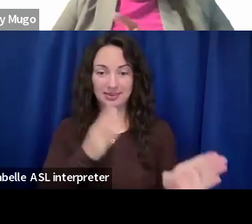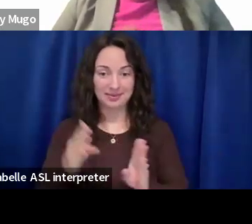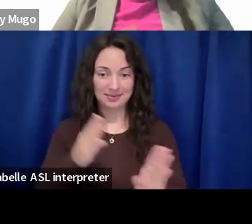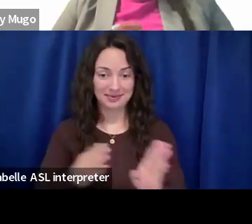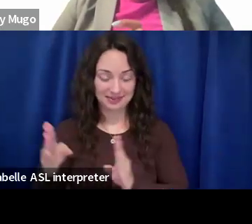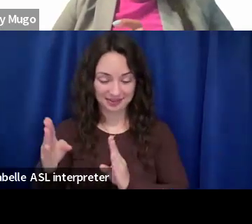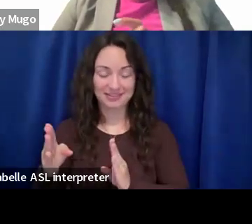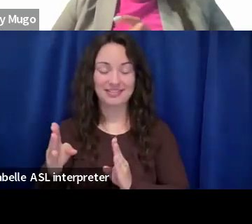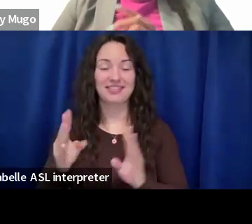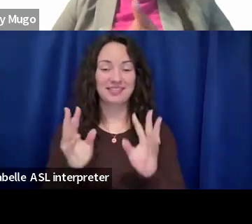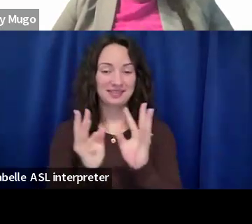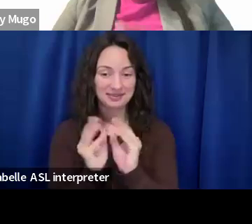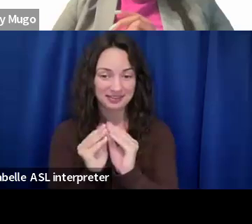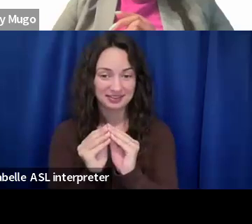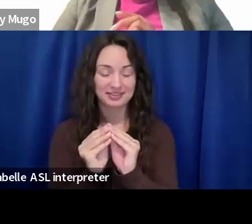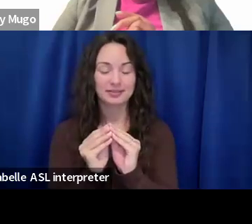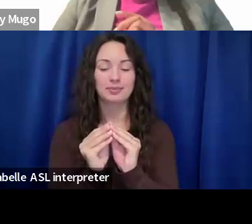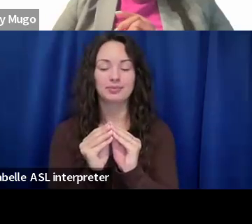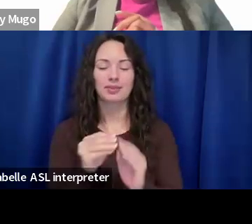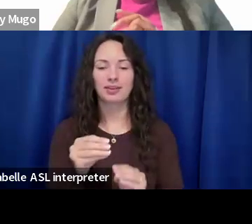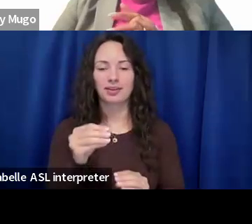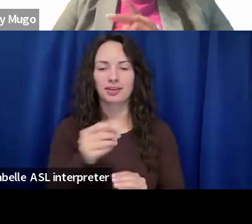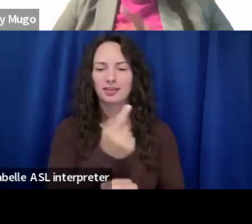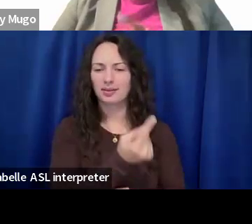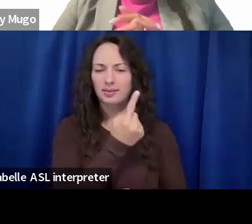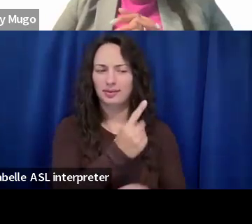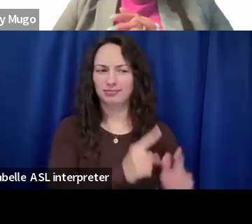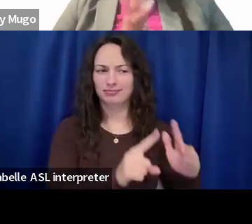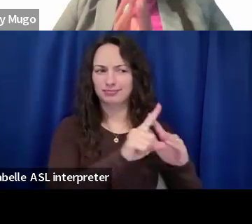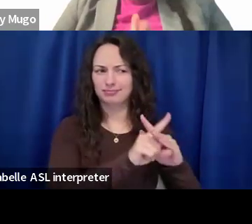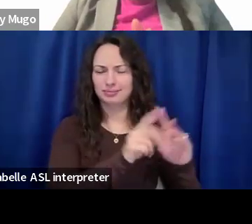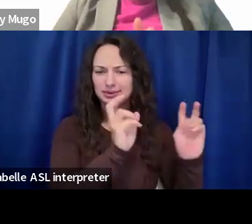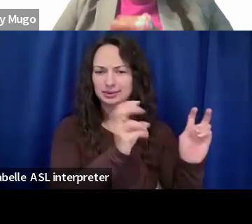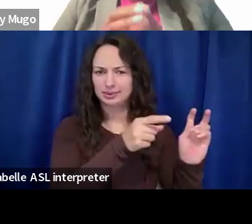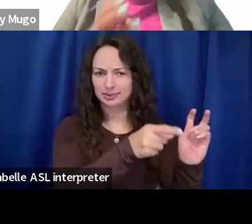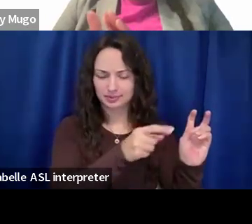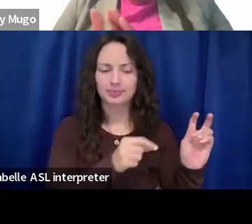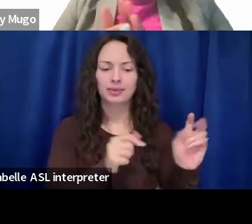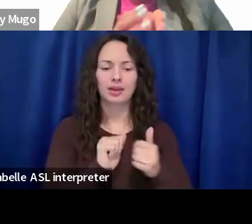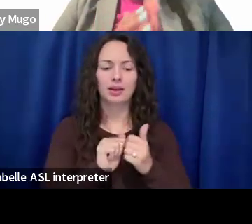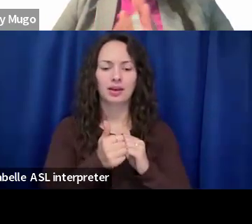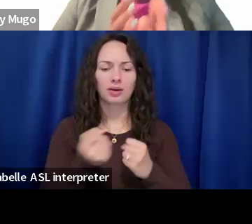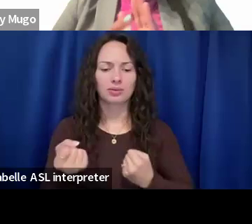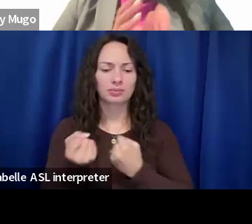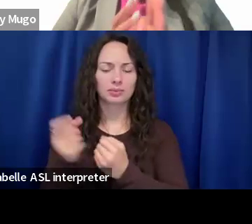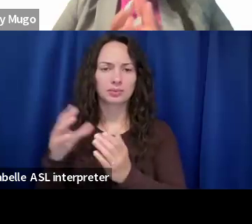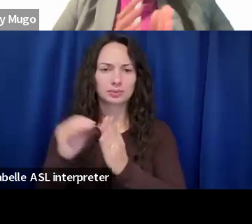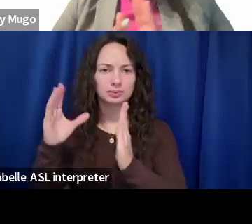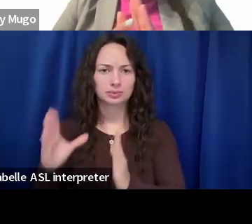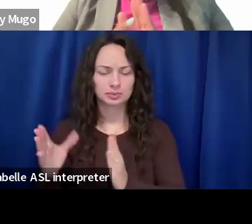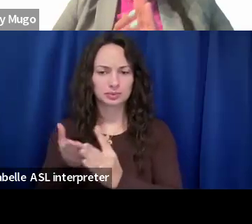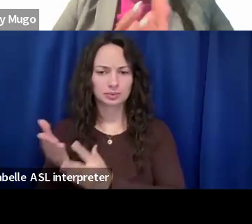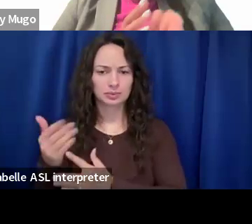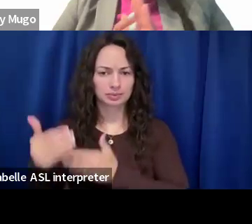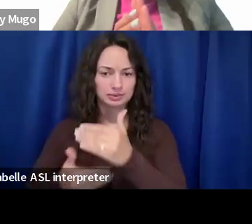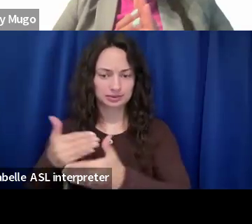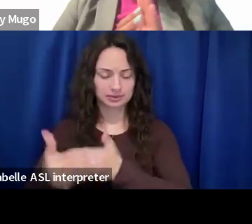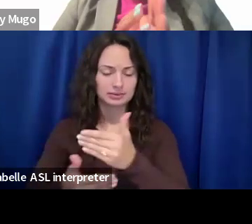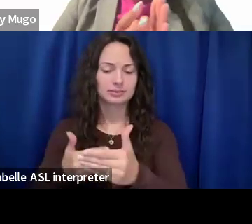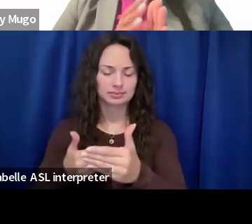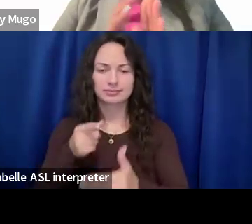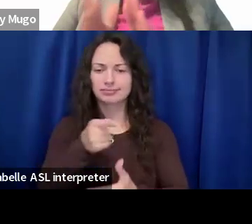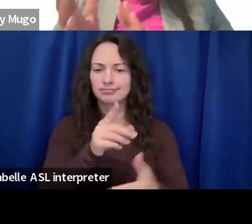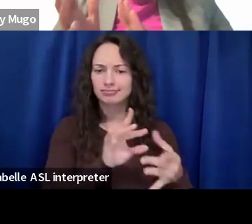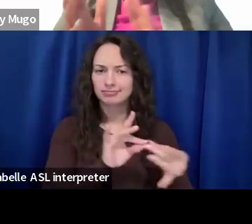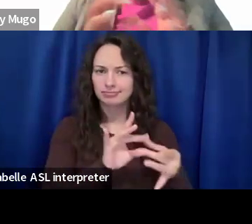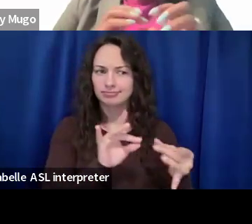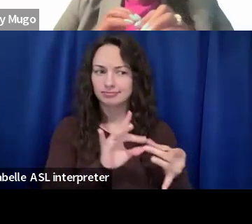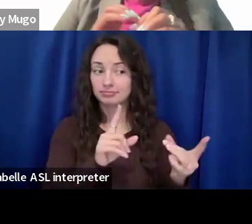issues that came up in the last webinar was how to help support students during that process. Do you